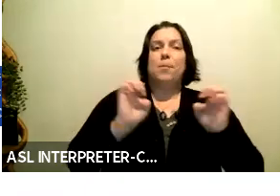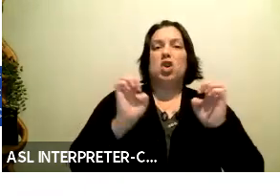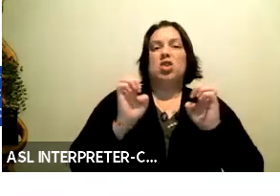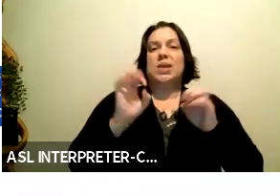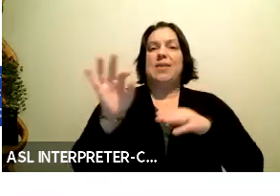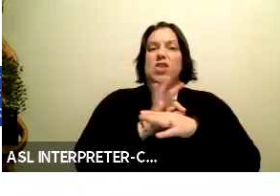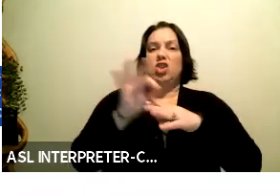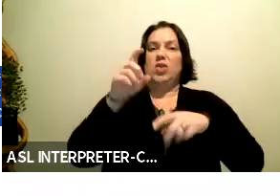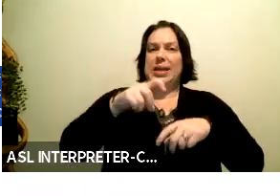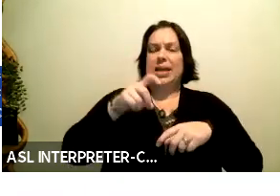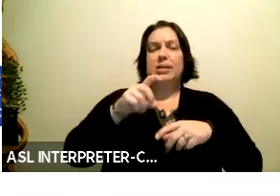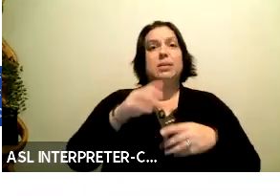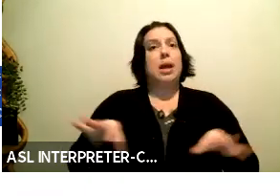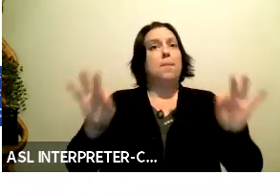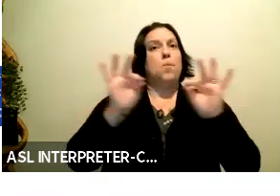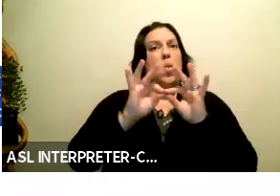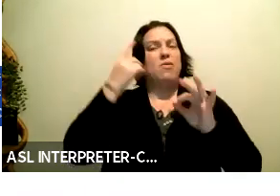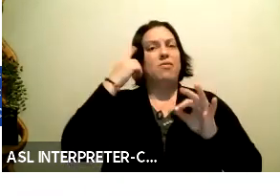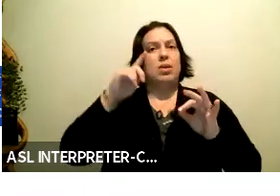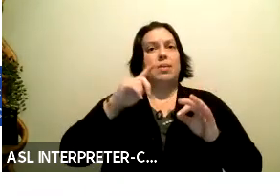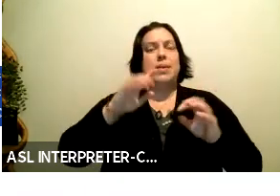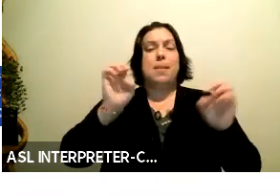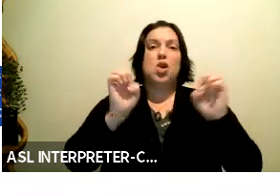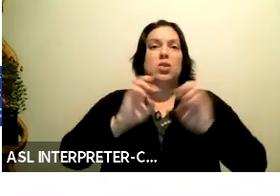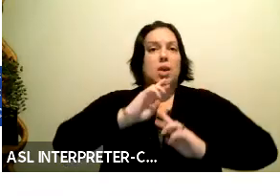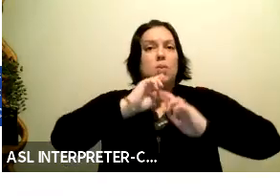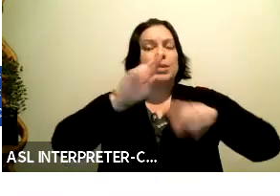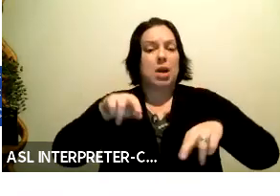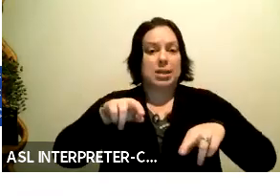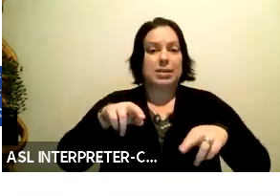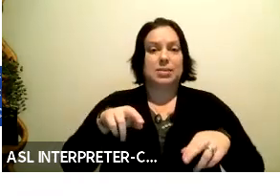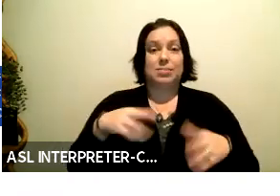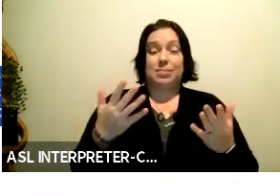response. While the concepts and importance of access and functional needs planning and